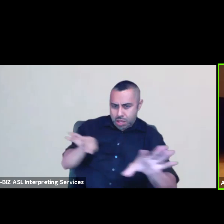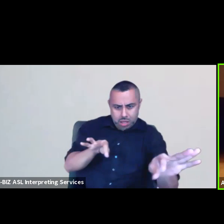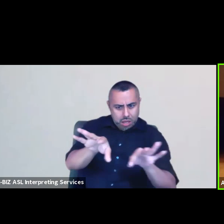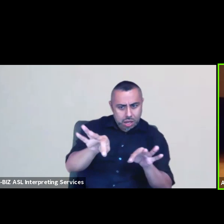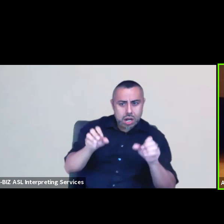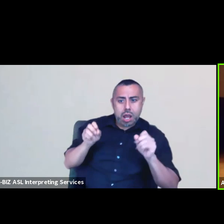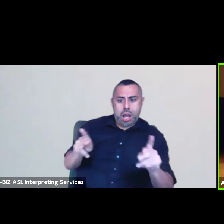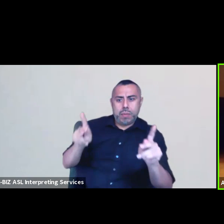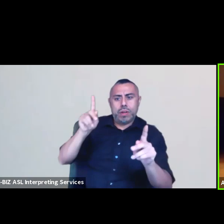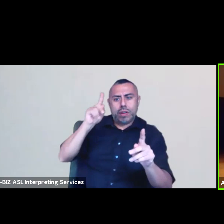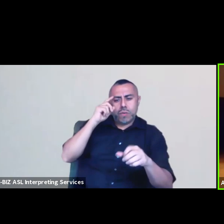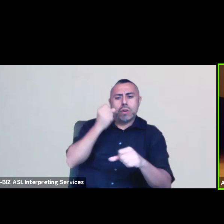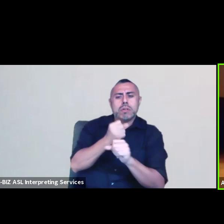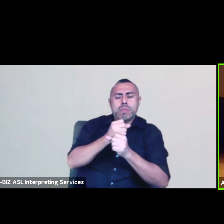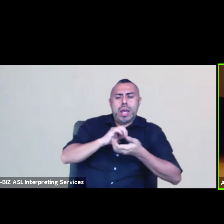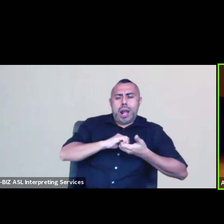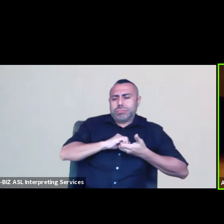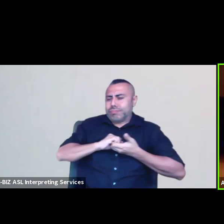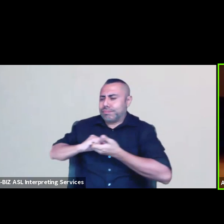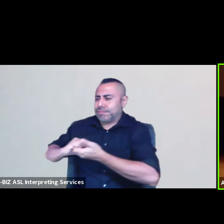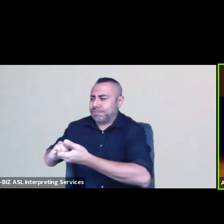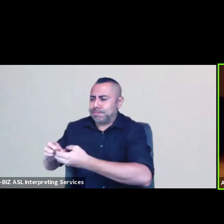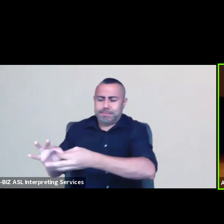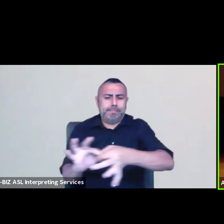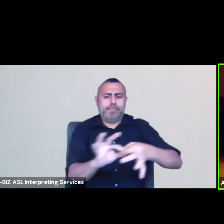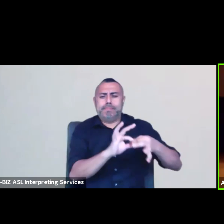that will last long after this crisis has passed.